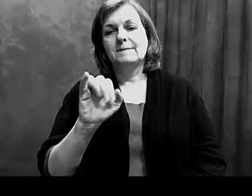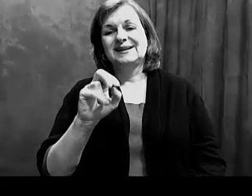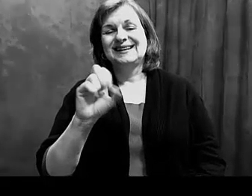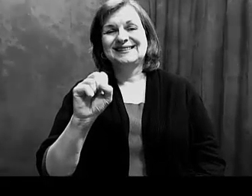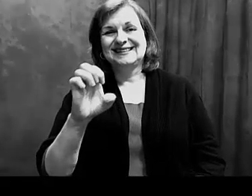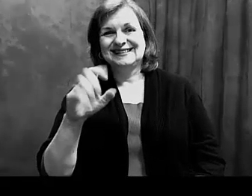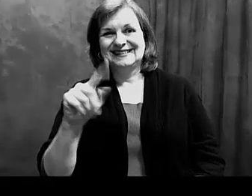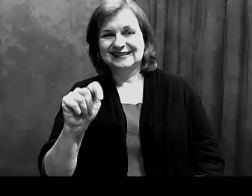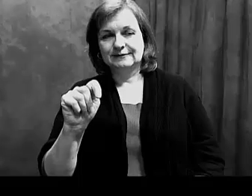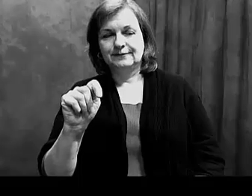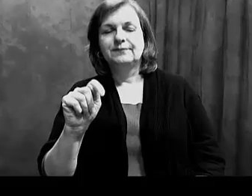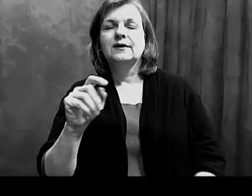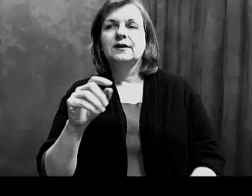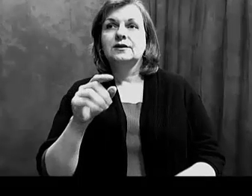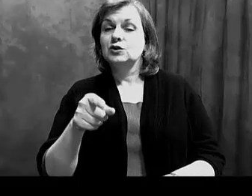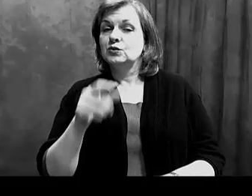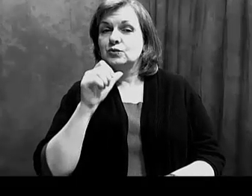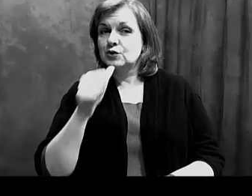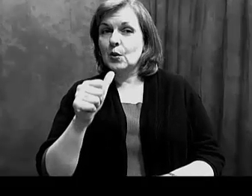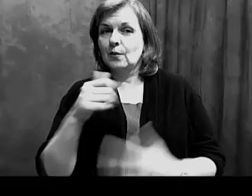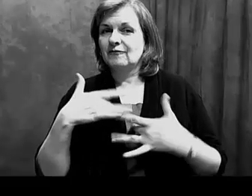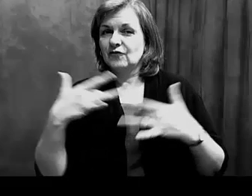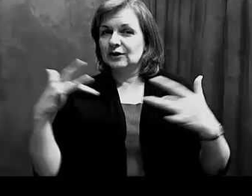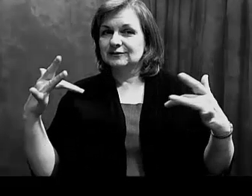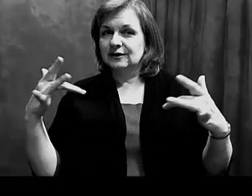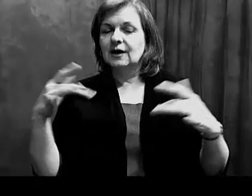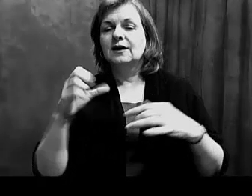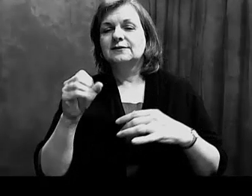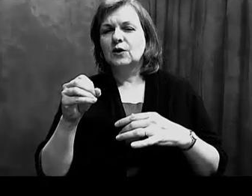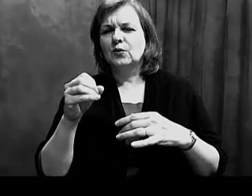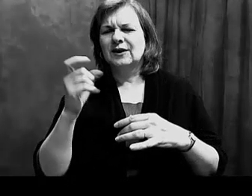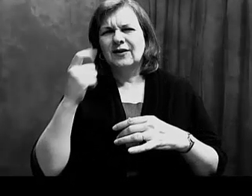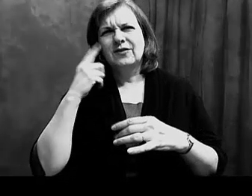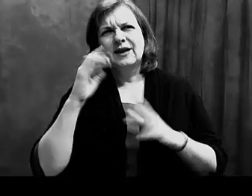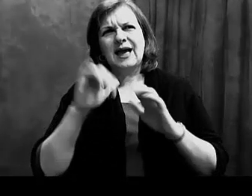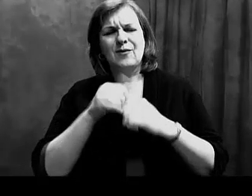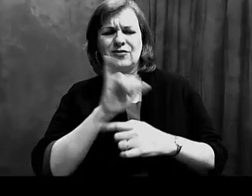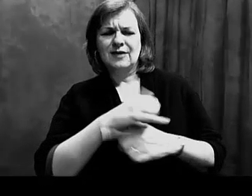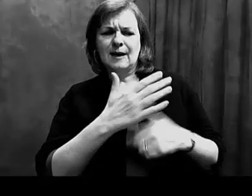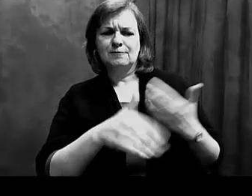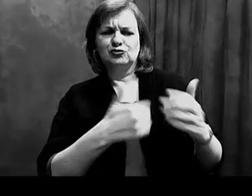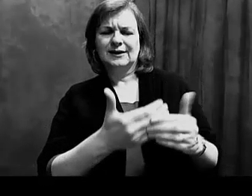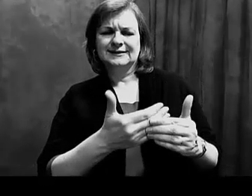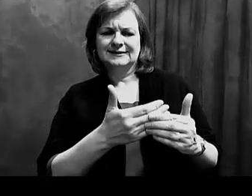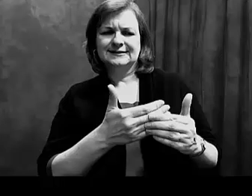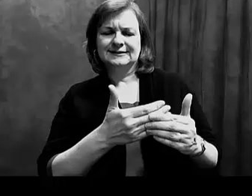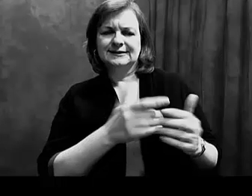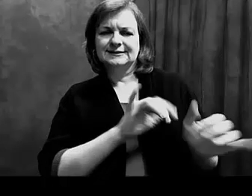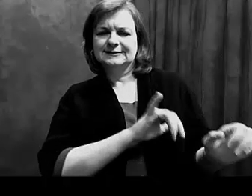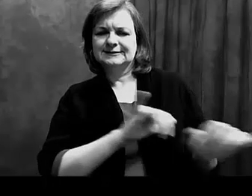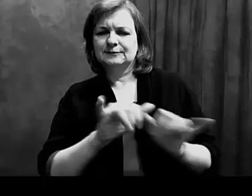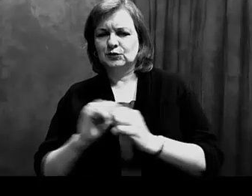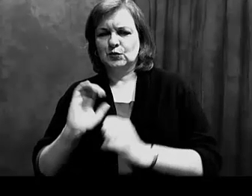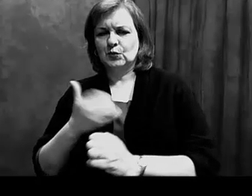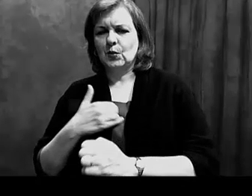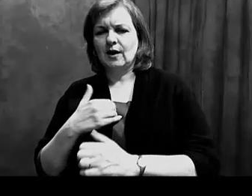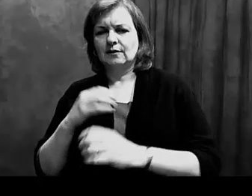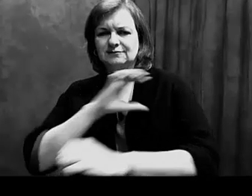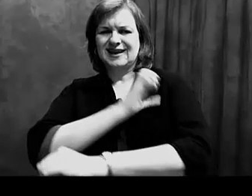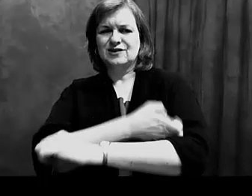now you do not bioluminesce so we have to think about ways in which the sort of processes are interconnected